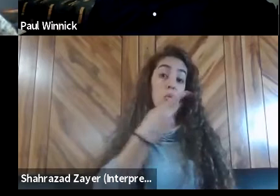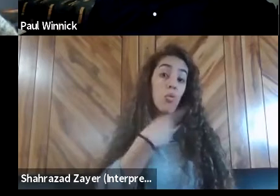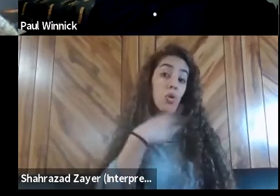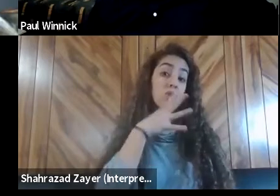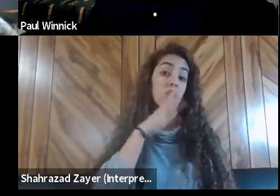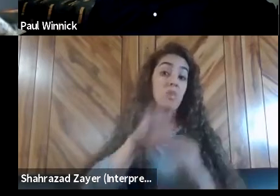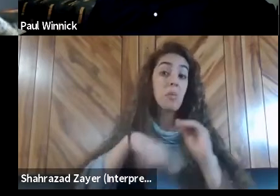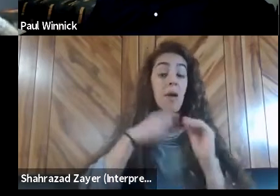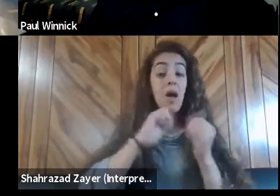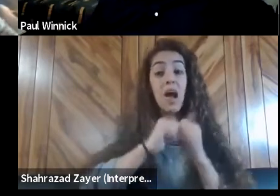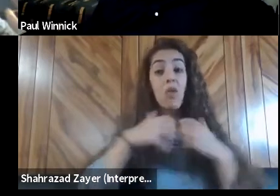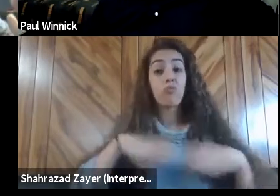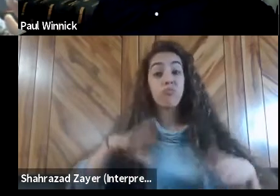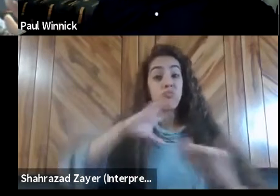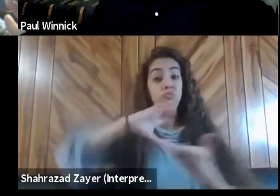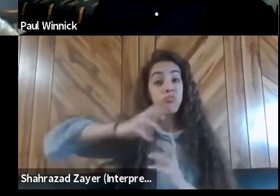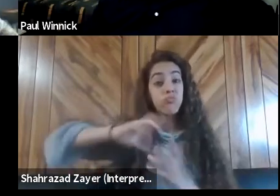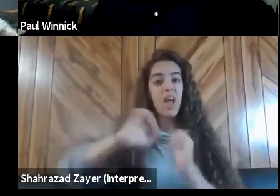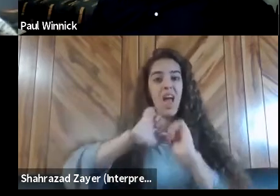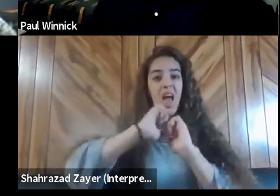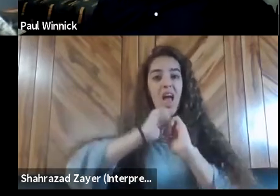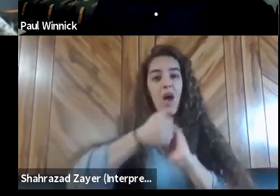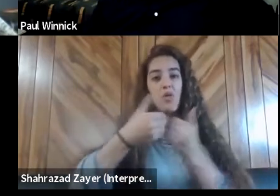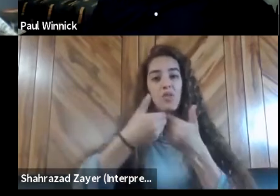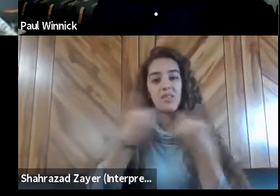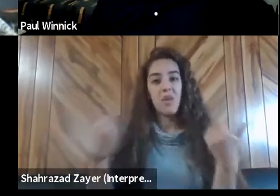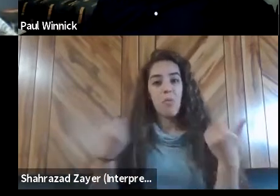separate your laundry, and so on and so forth. And she comes